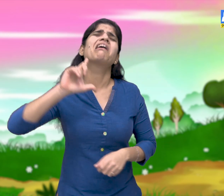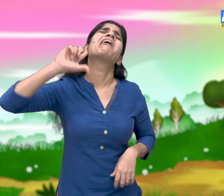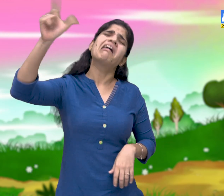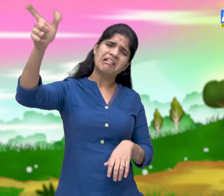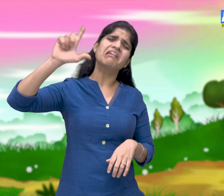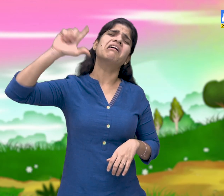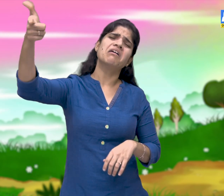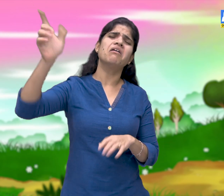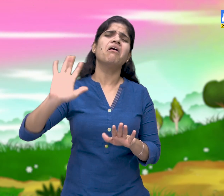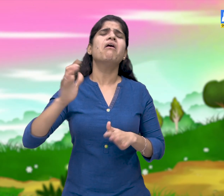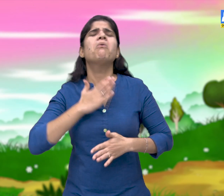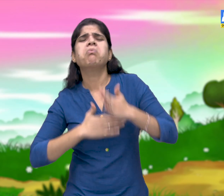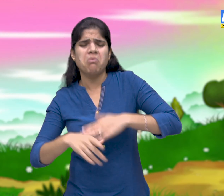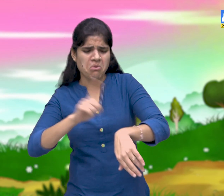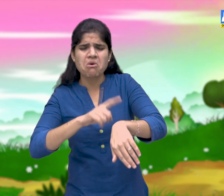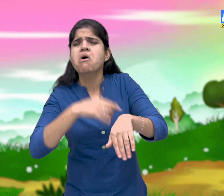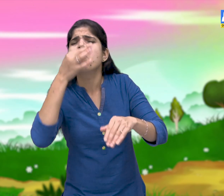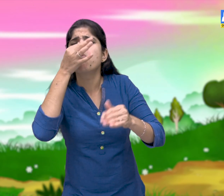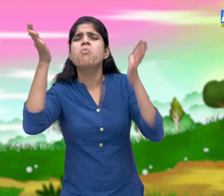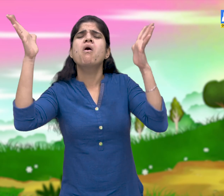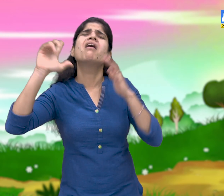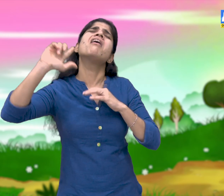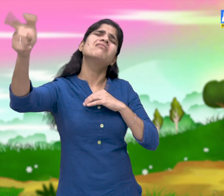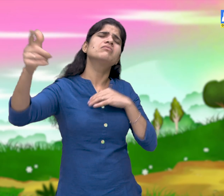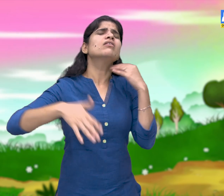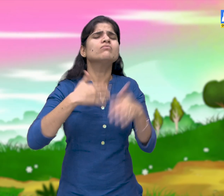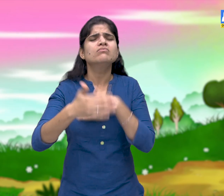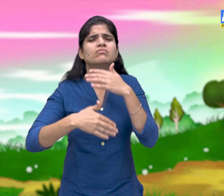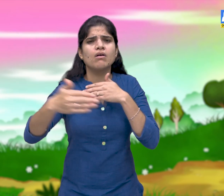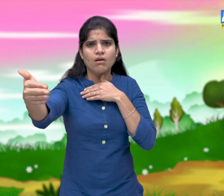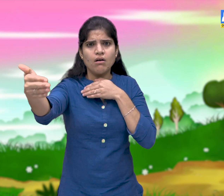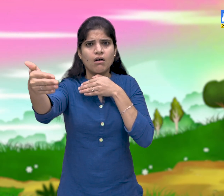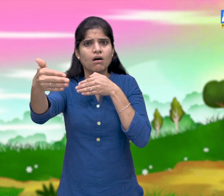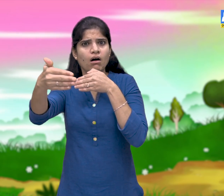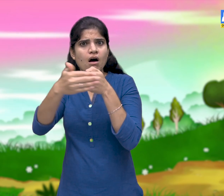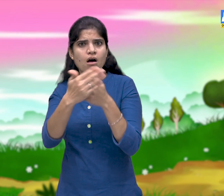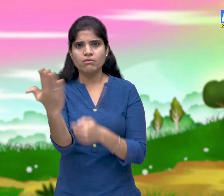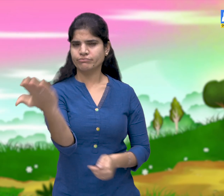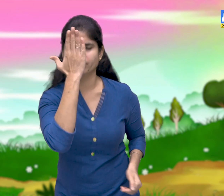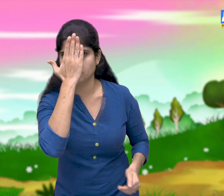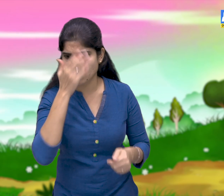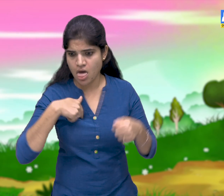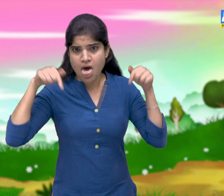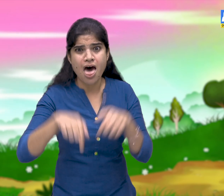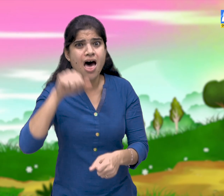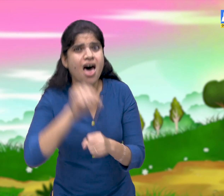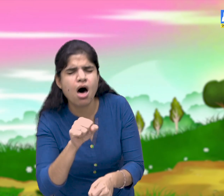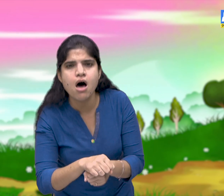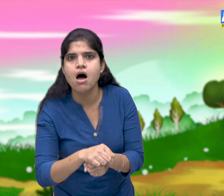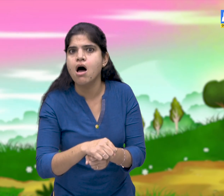However, they keep delaying it by saying that there is time and it can be done later. And when the deadline of the work comes closer,